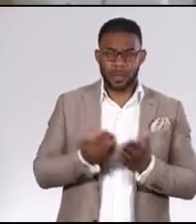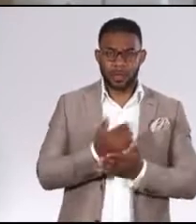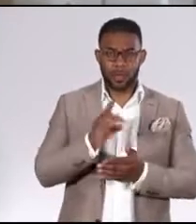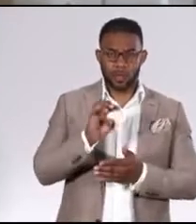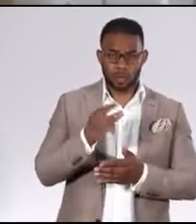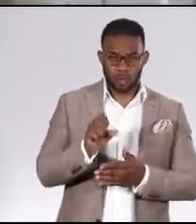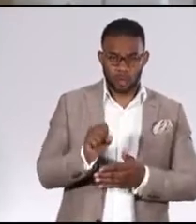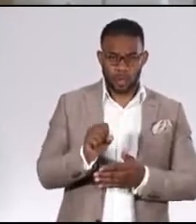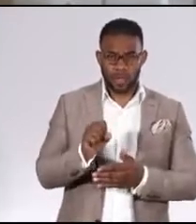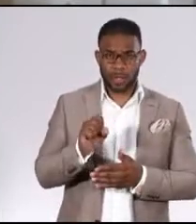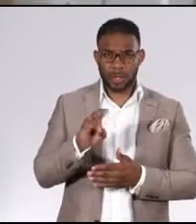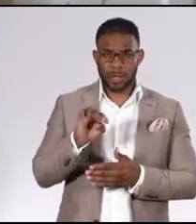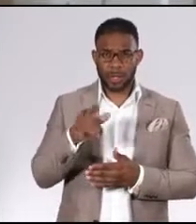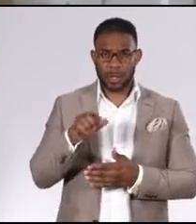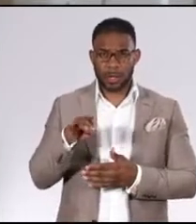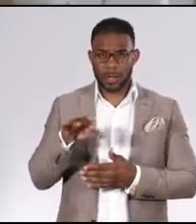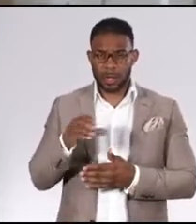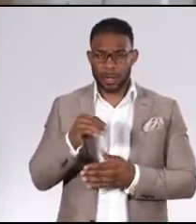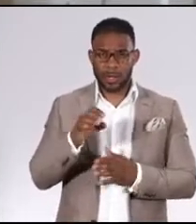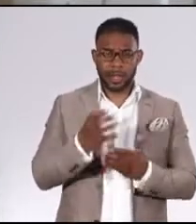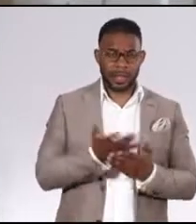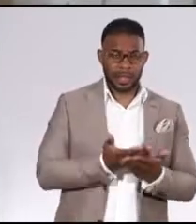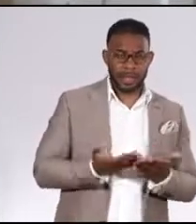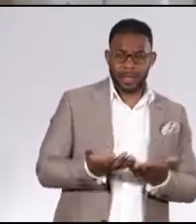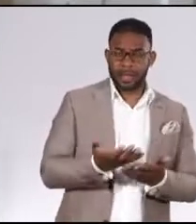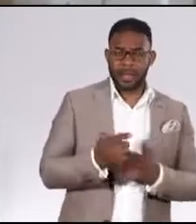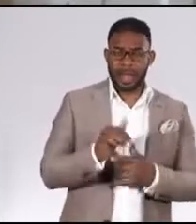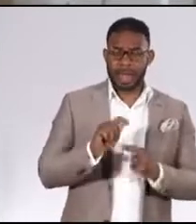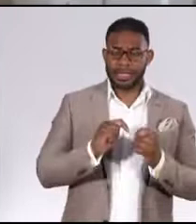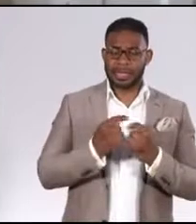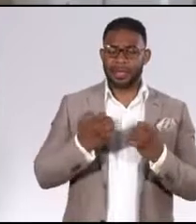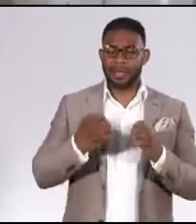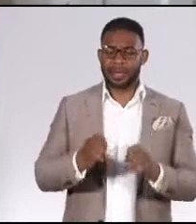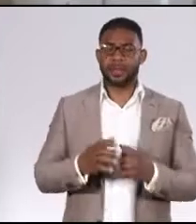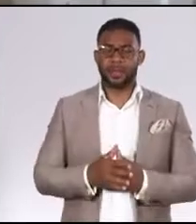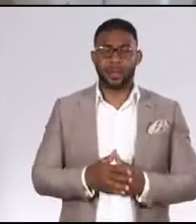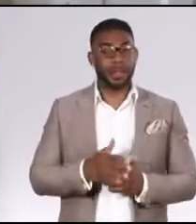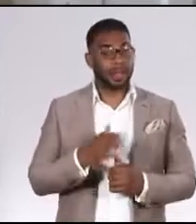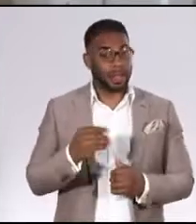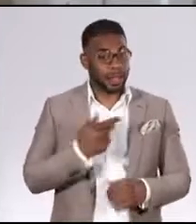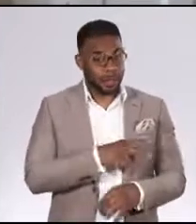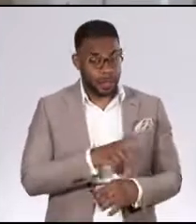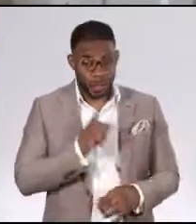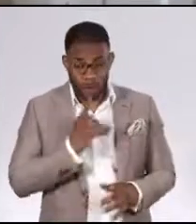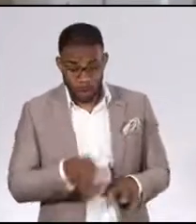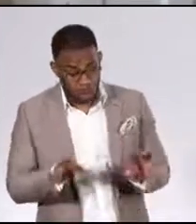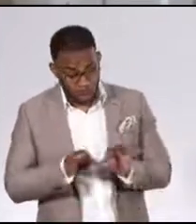biological and devices uh as a team effort. And patients are a critical part of that team.